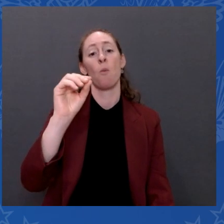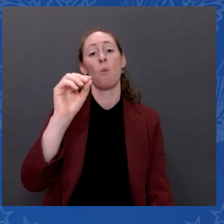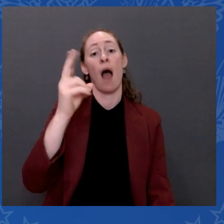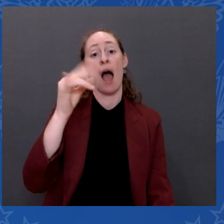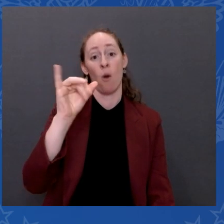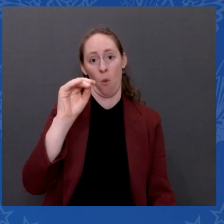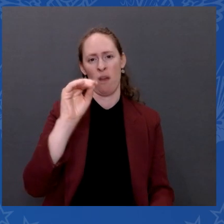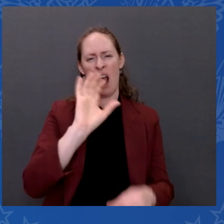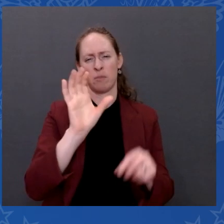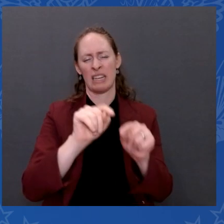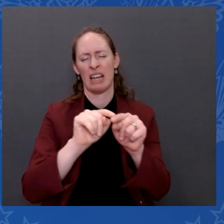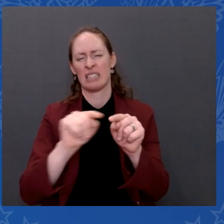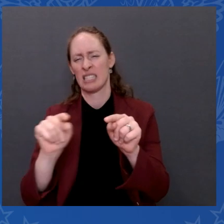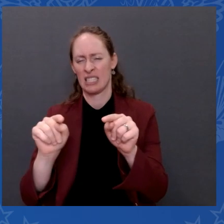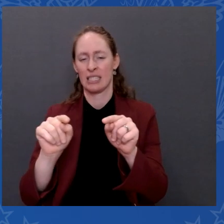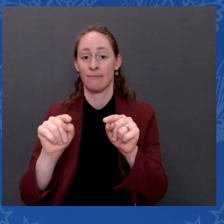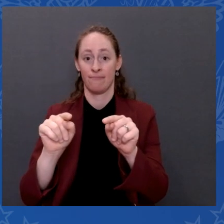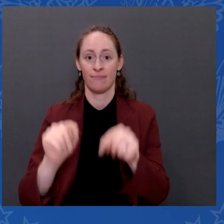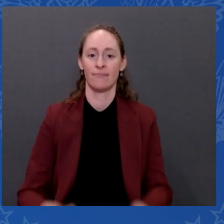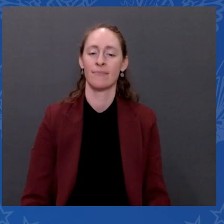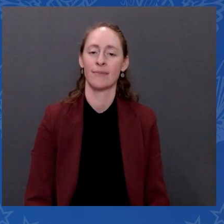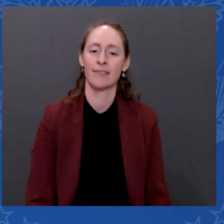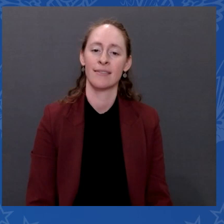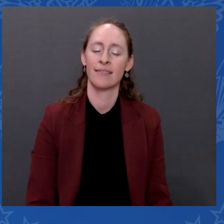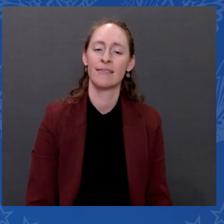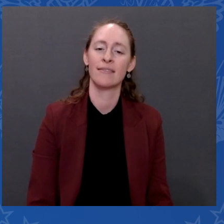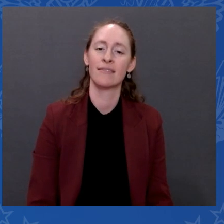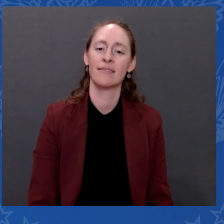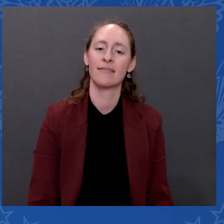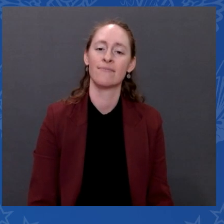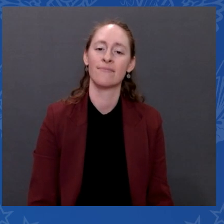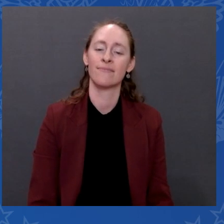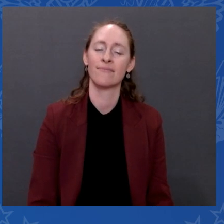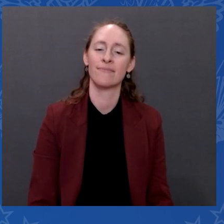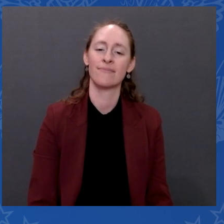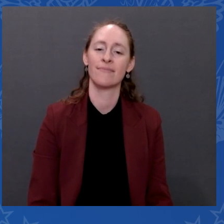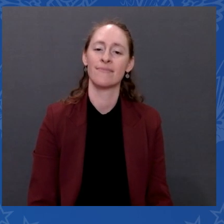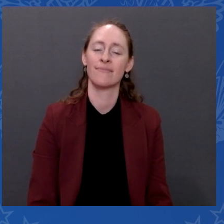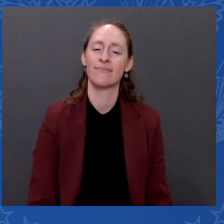it's going to create a lot of jobs, but it's also going to create a whole lot of jobs in building the facilities.